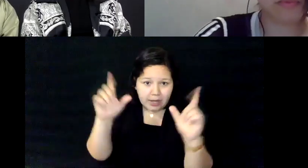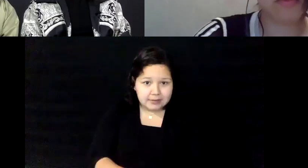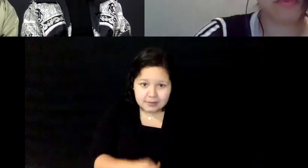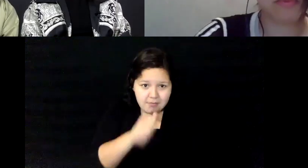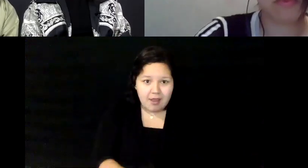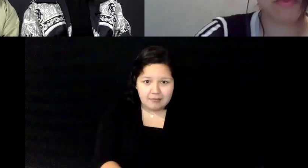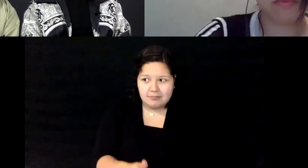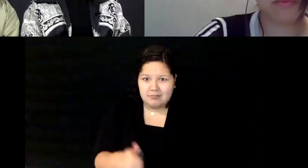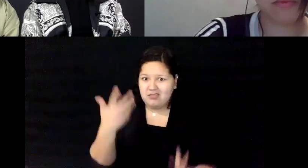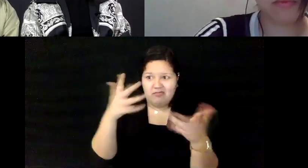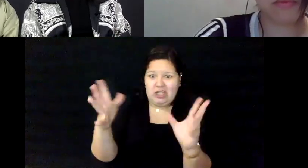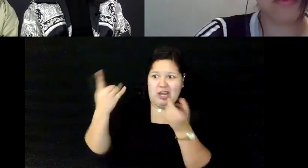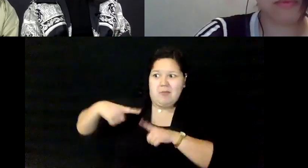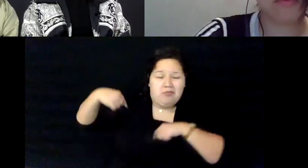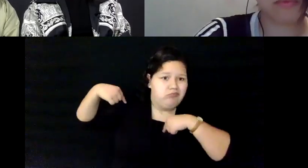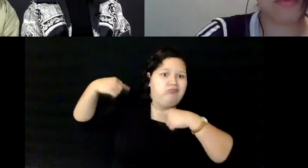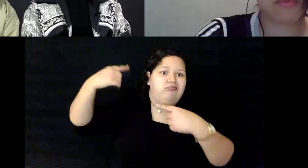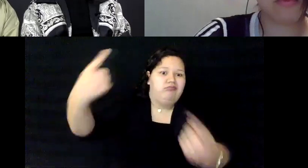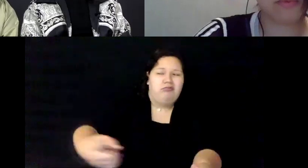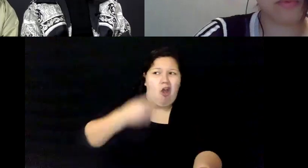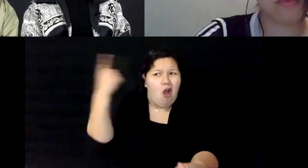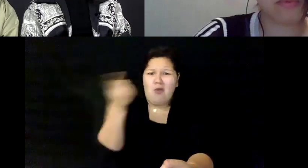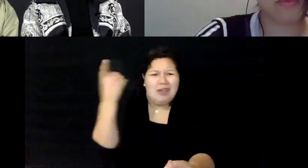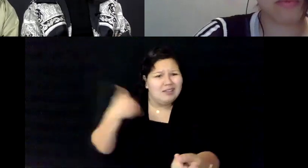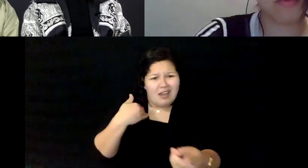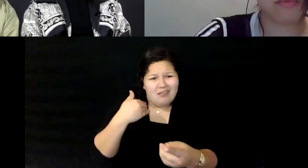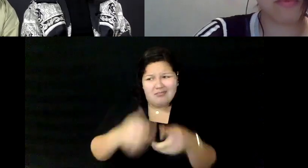these racist experiences have always been happening, we've just always experienced it,